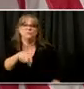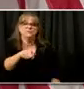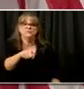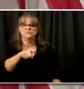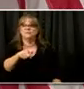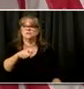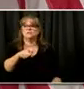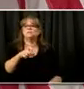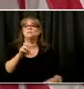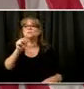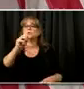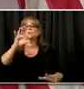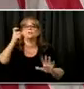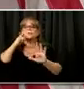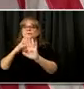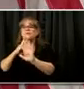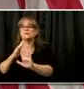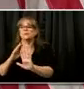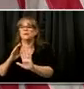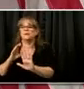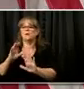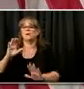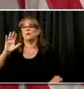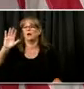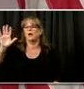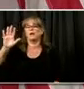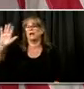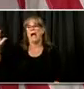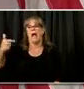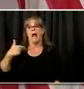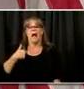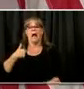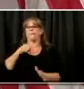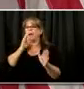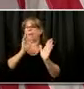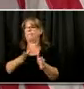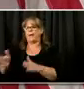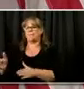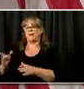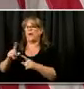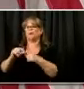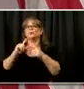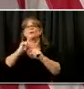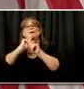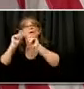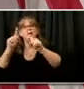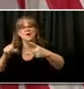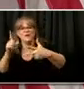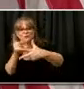the lag period we always wish we had next week's information this week tomorrow's information today